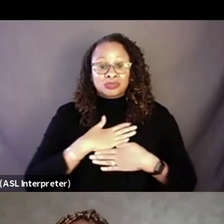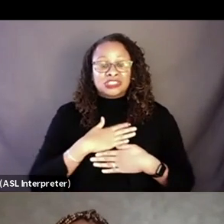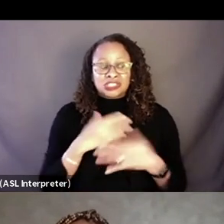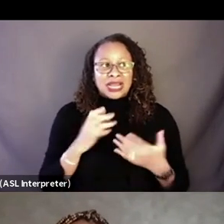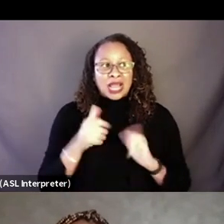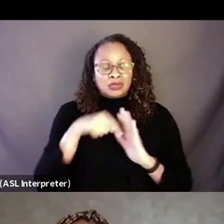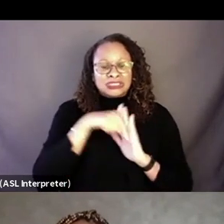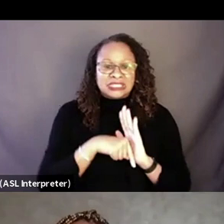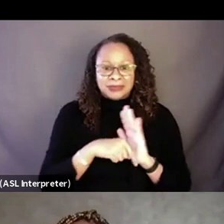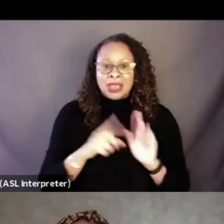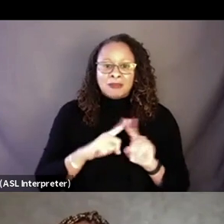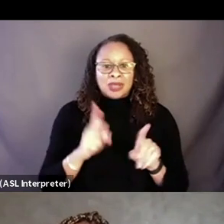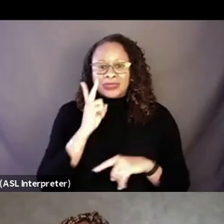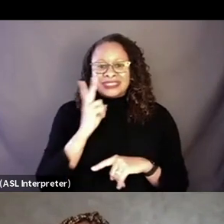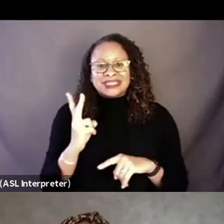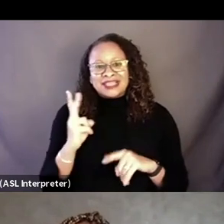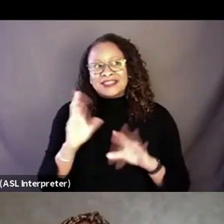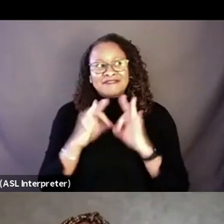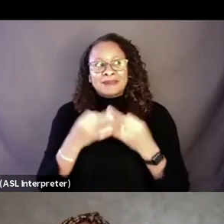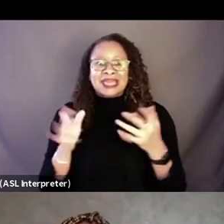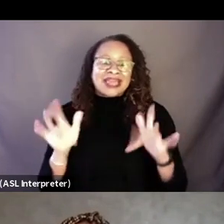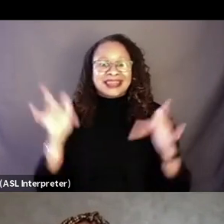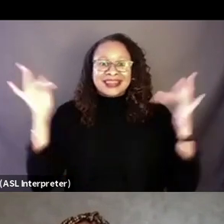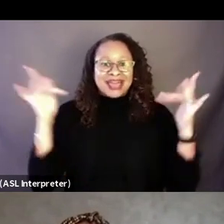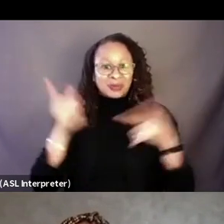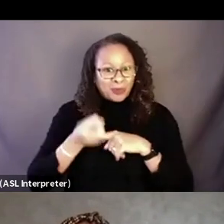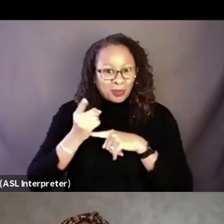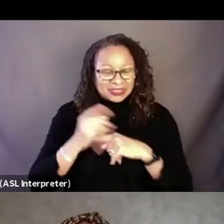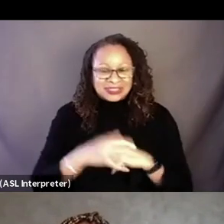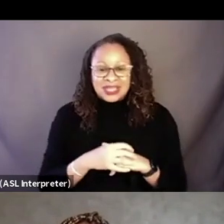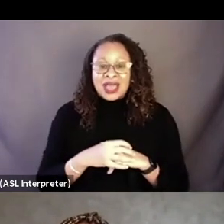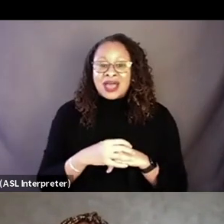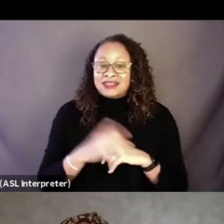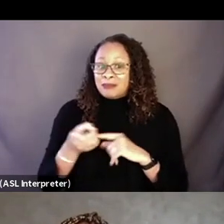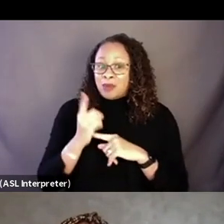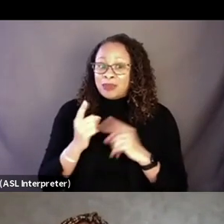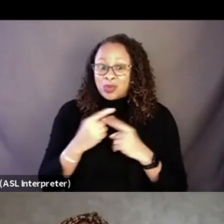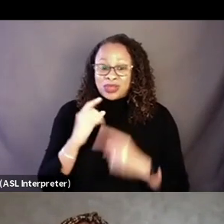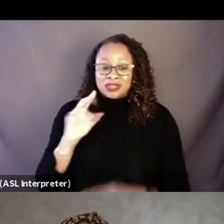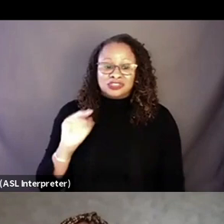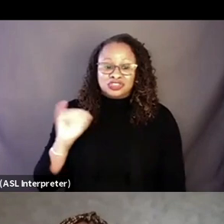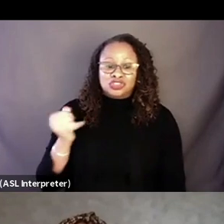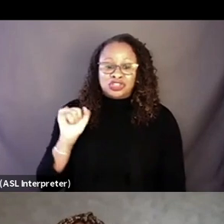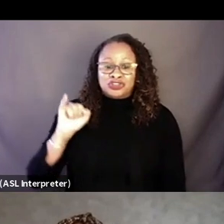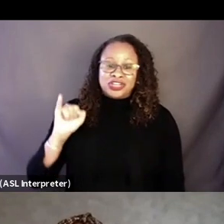Like the moment where Njeri you were in the US and you say I want another baby.